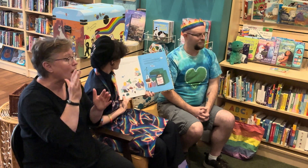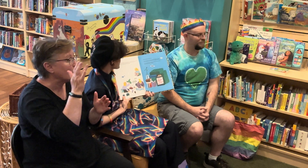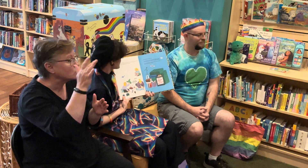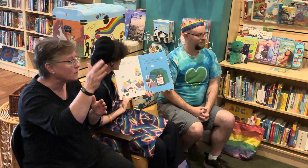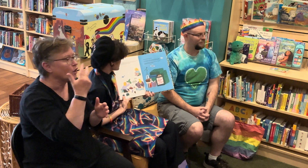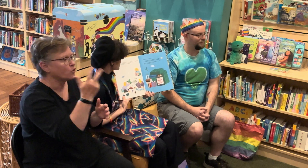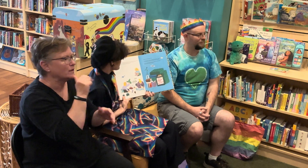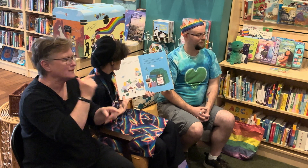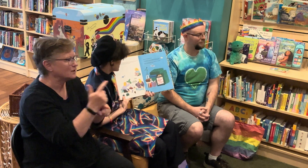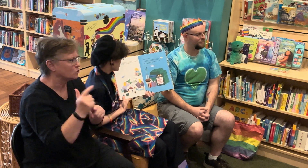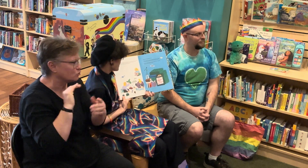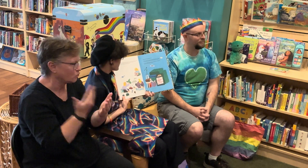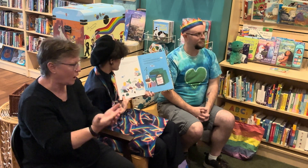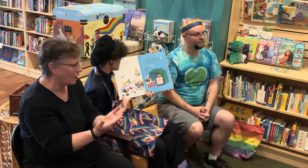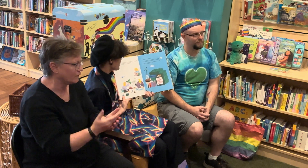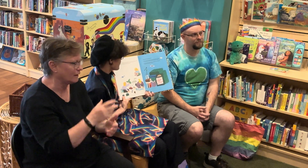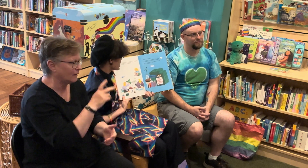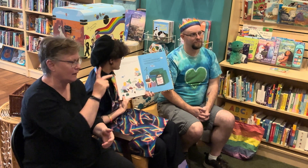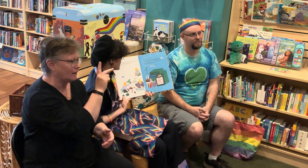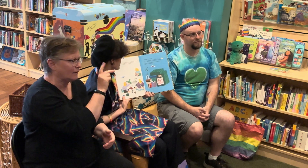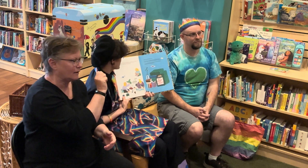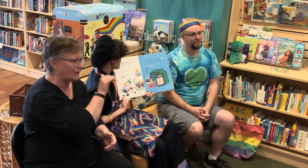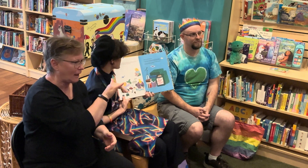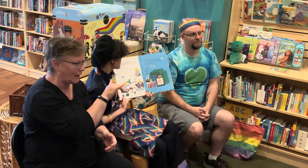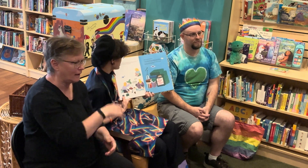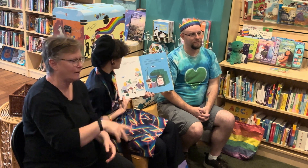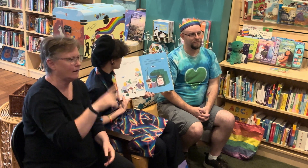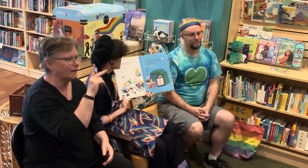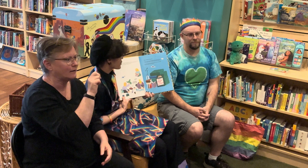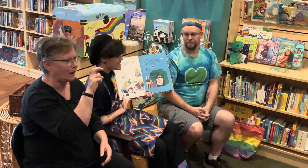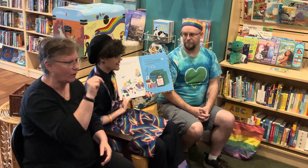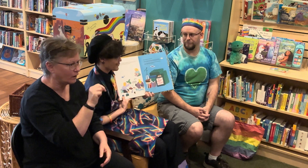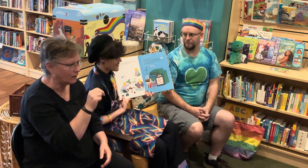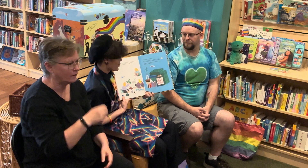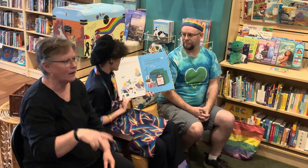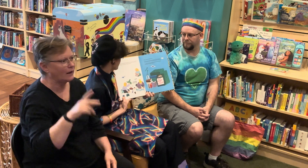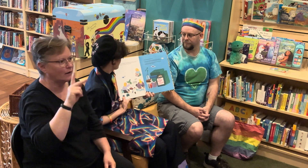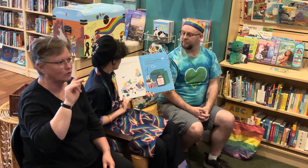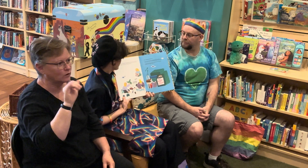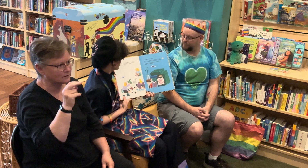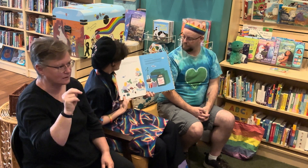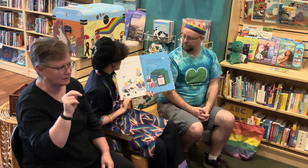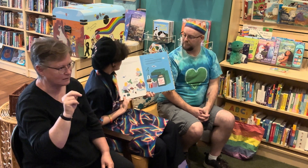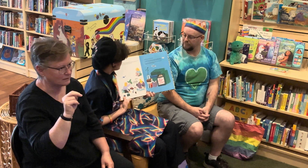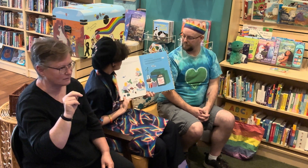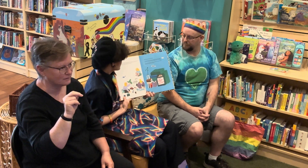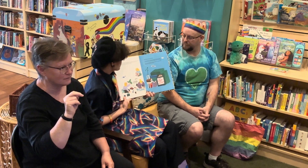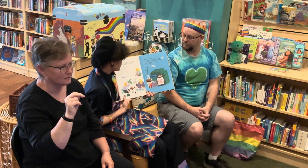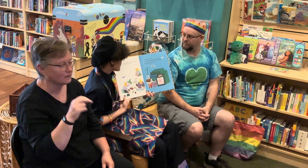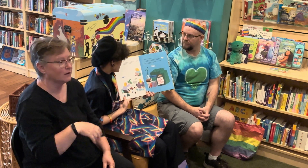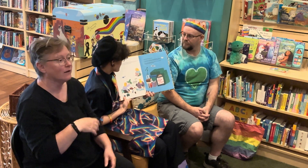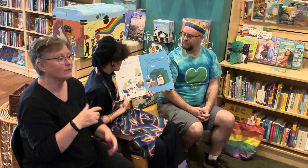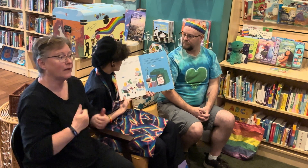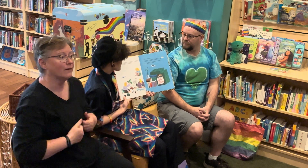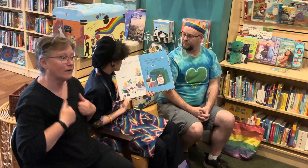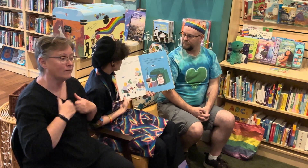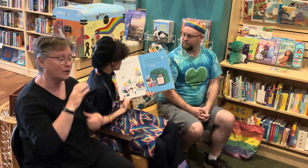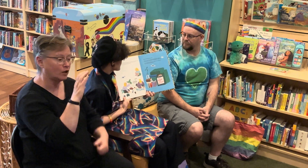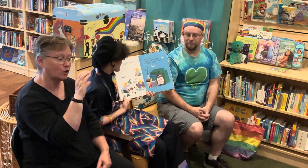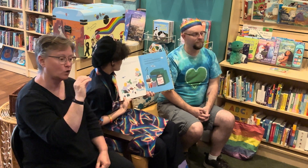First Kay, then Karen, and finally when he was 12, Kristen was born. They lived in Kutztown, a small town